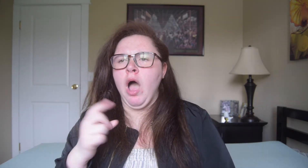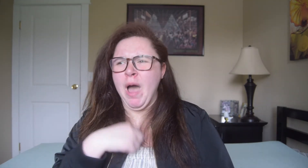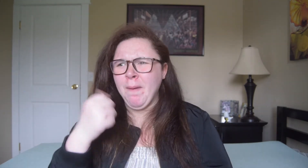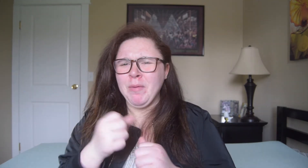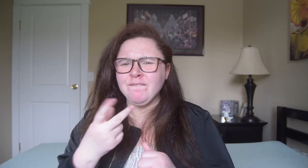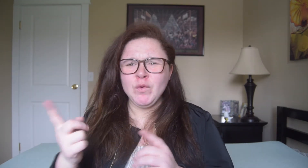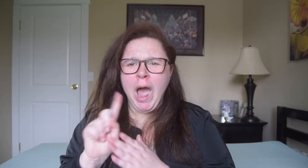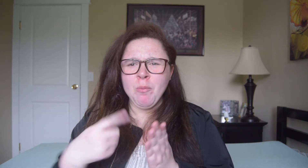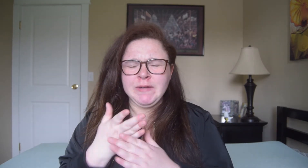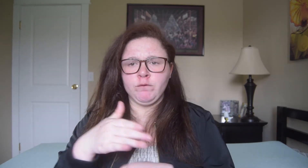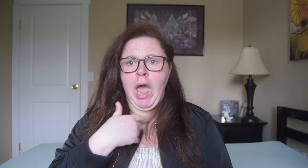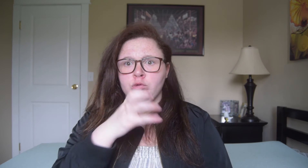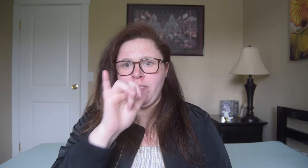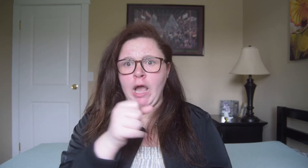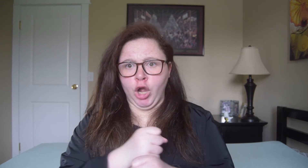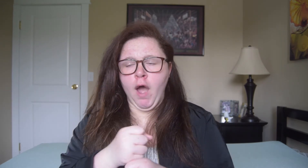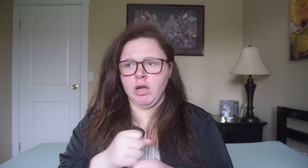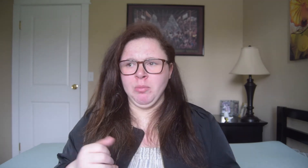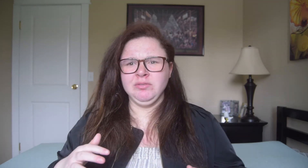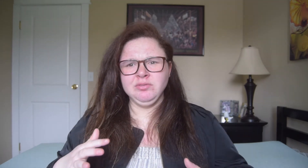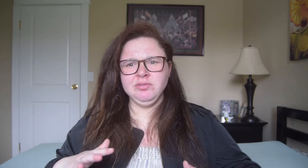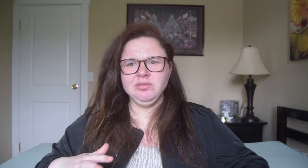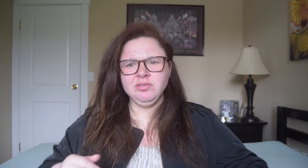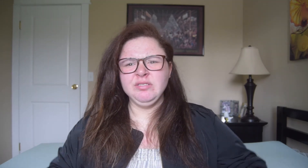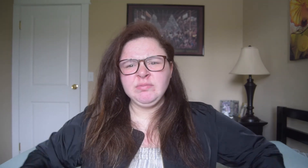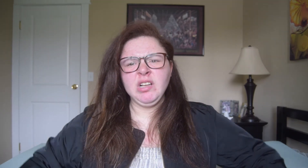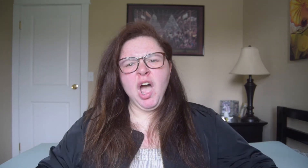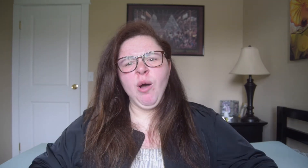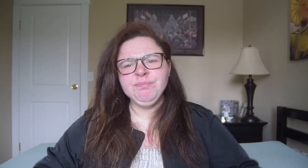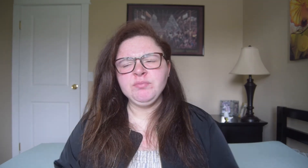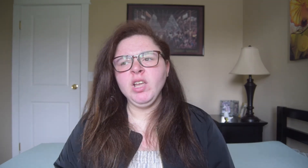I do remember a few hours after I drank coffee, I was a little bit shaky